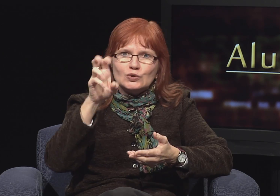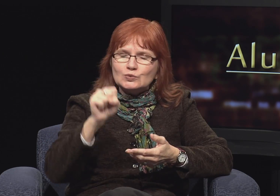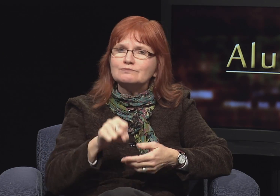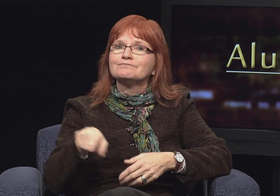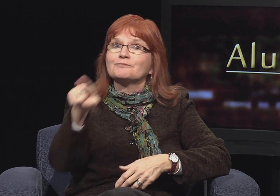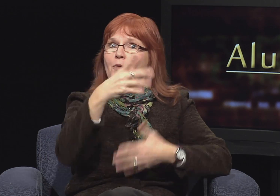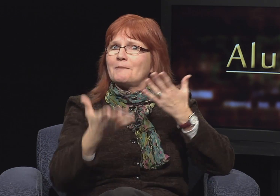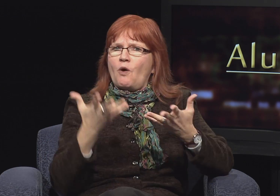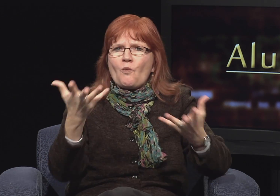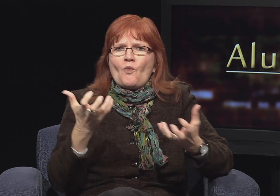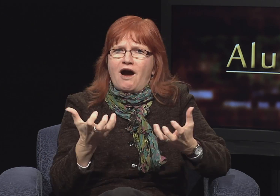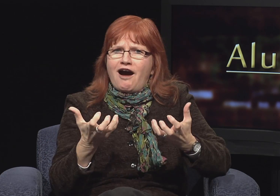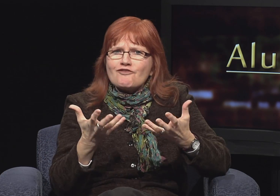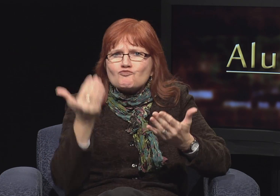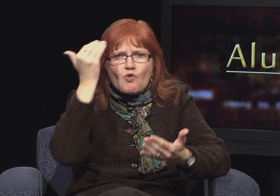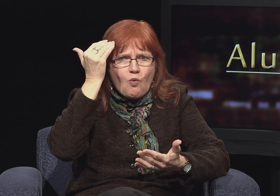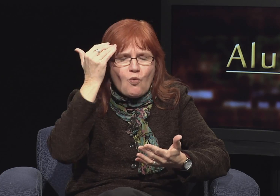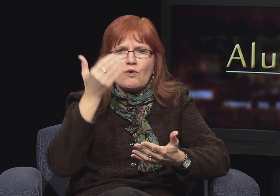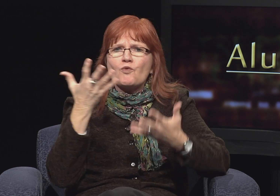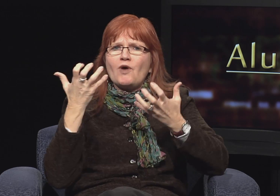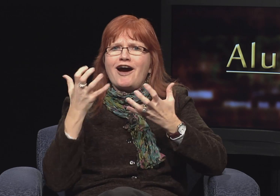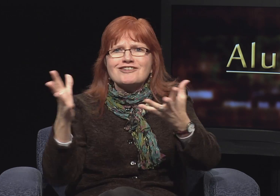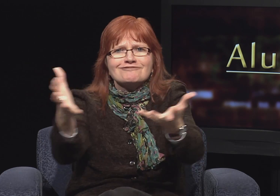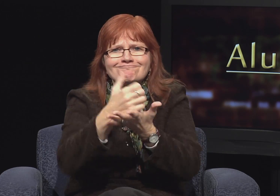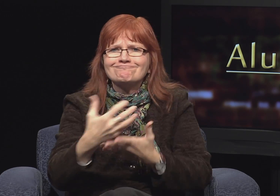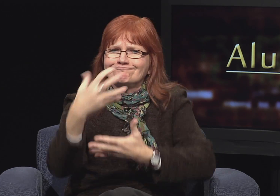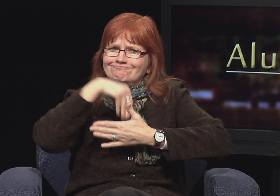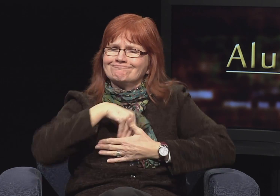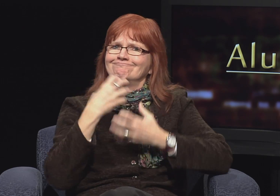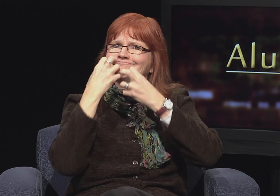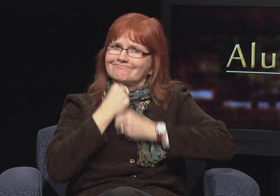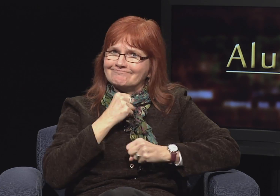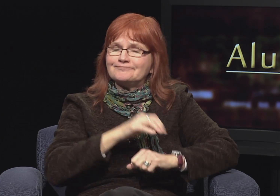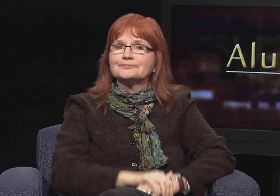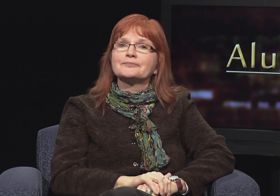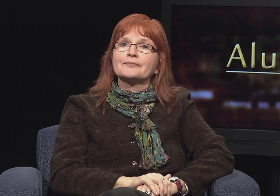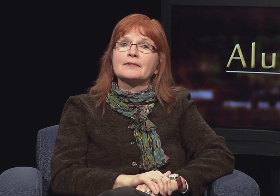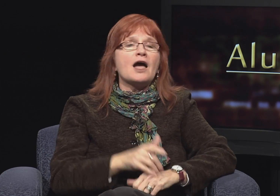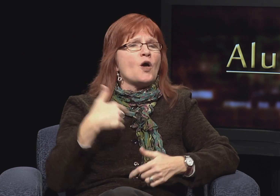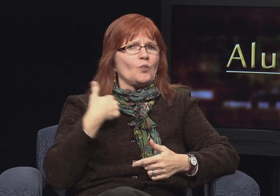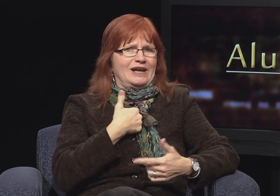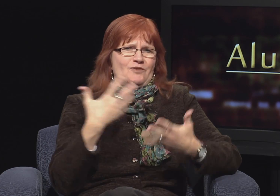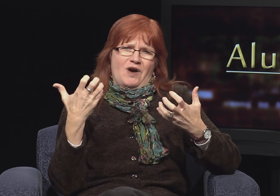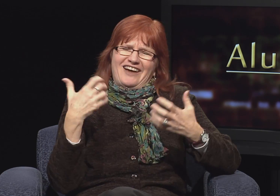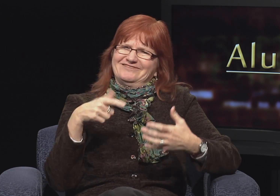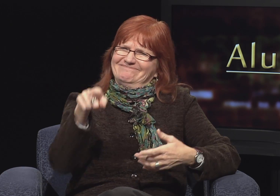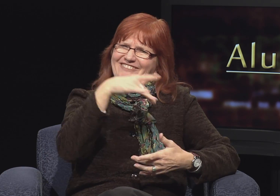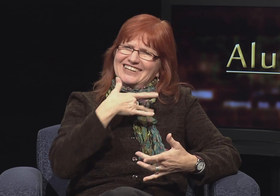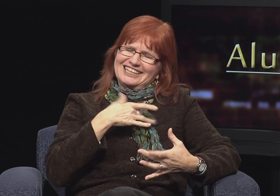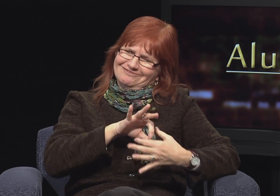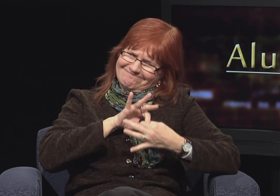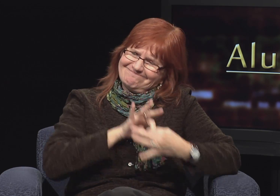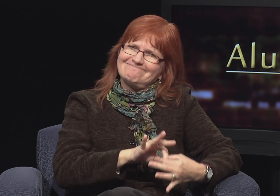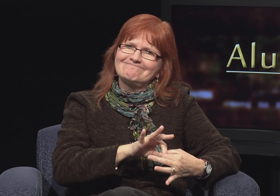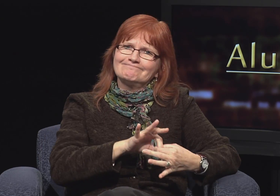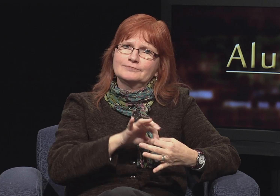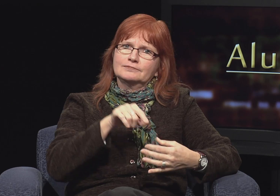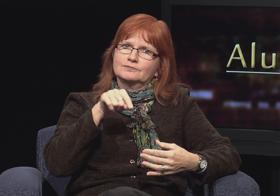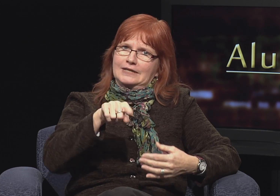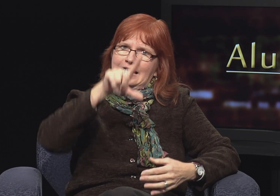current events, because we know you care about what's happening at Gallaudet and we want you to feel connected.